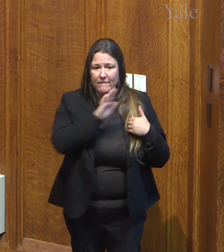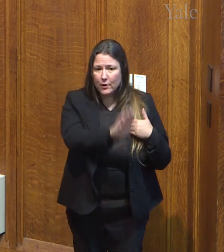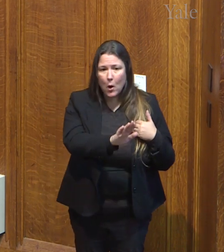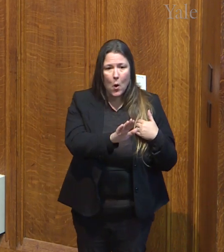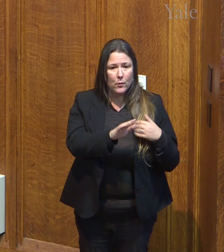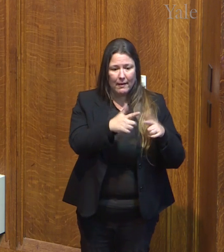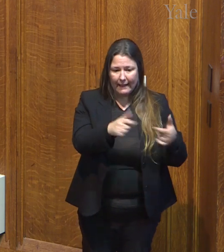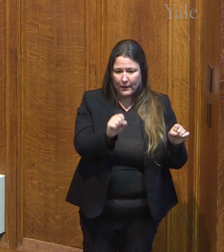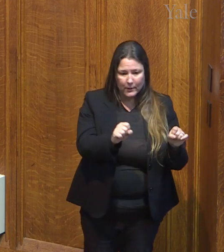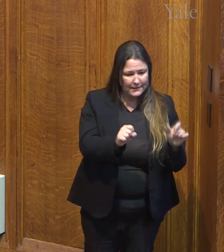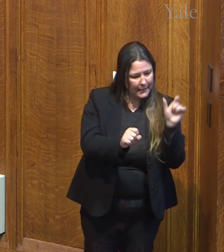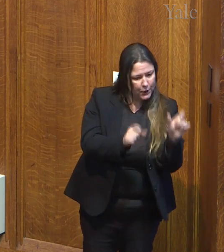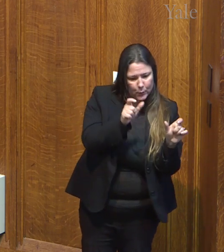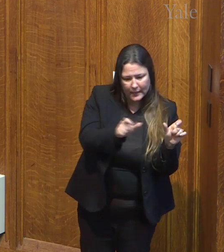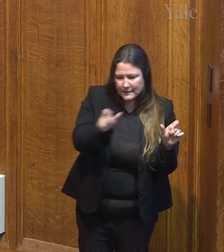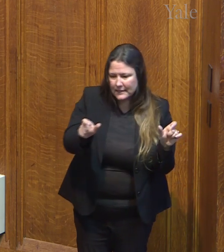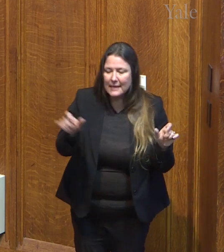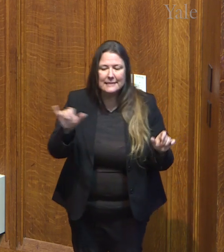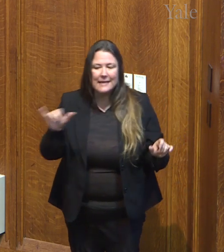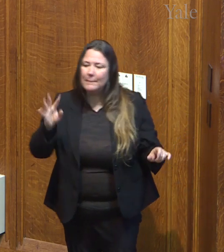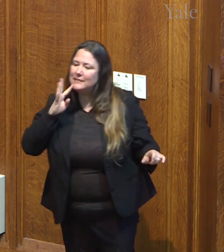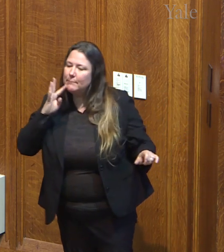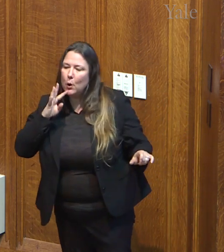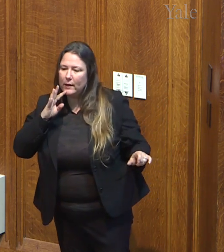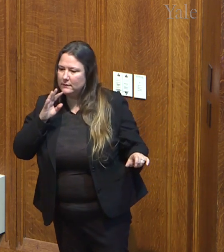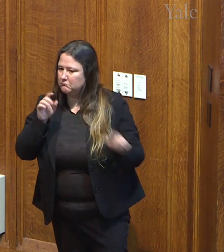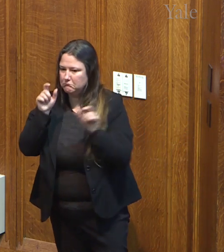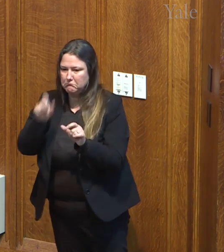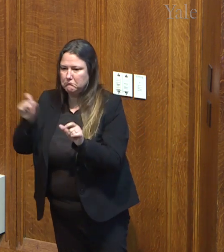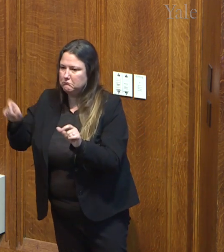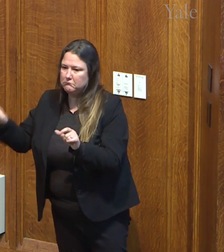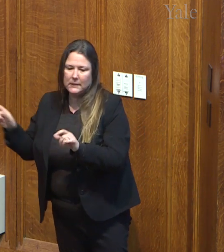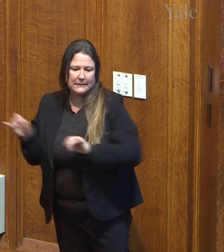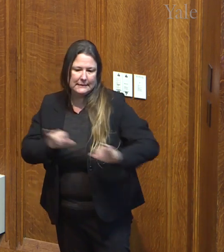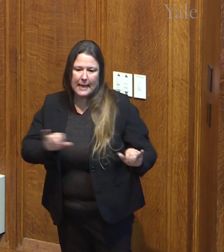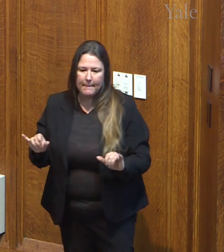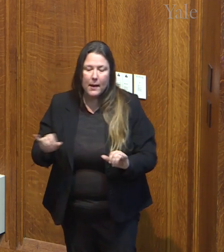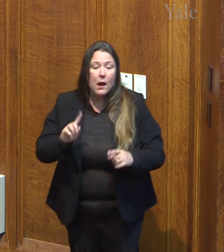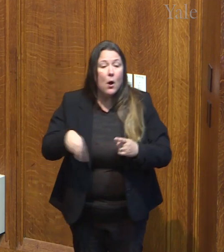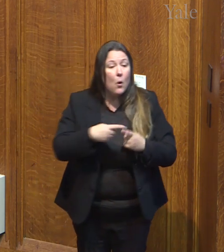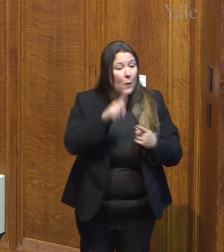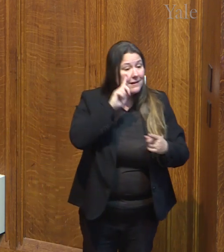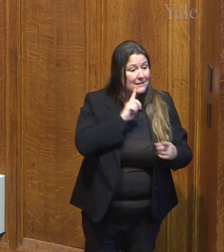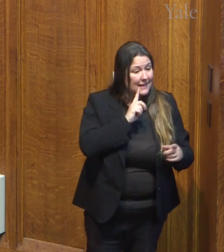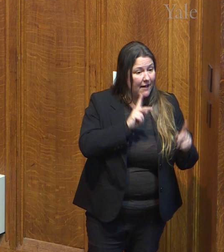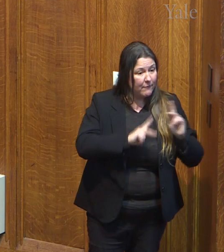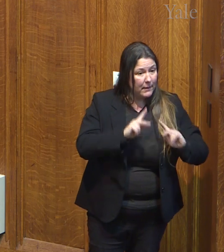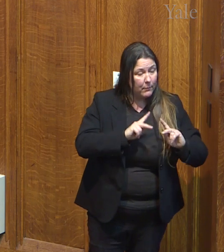just as our oral languages do. When Deaf individuals render or interpret signs